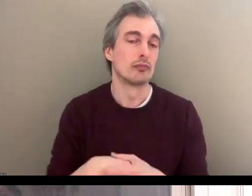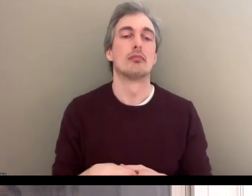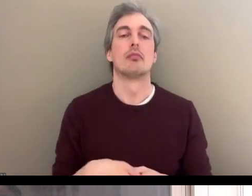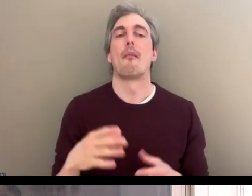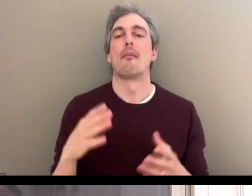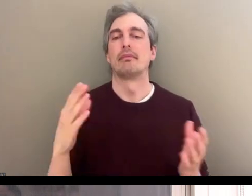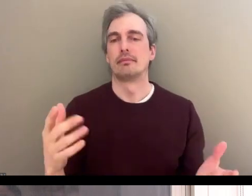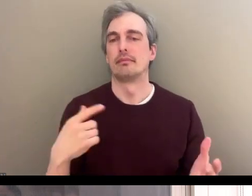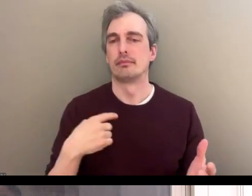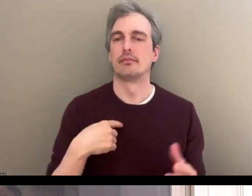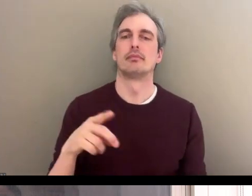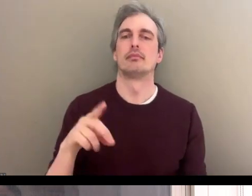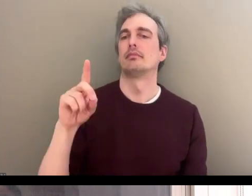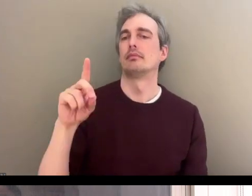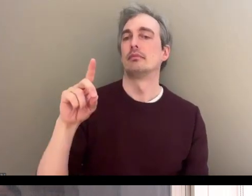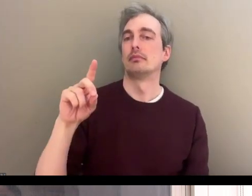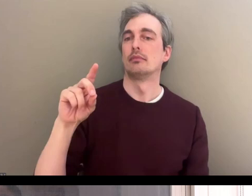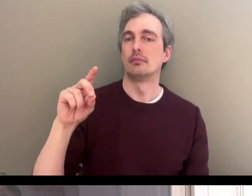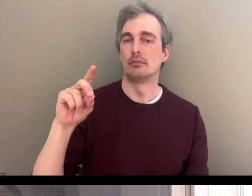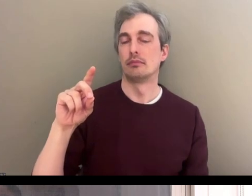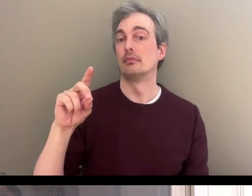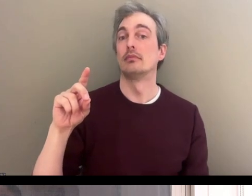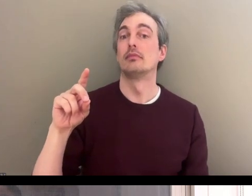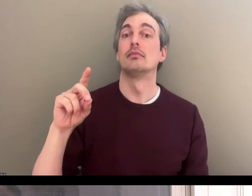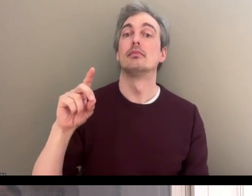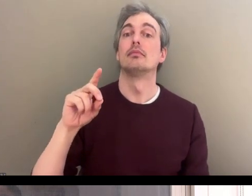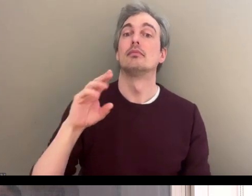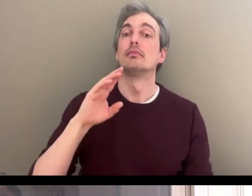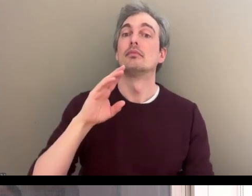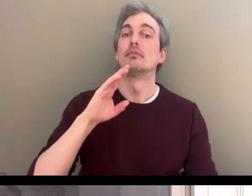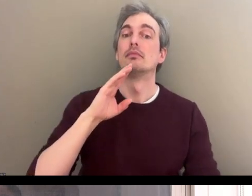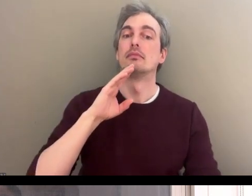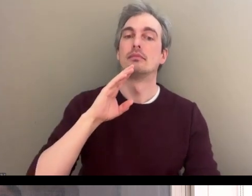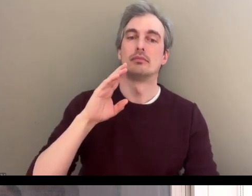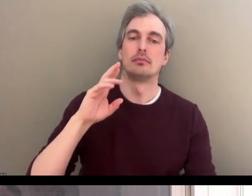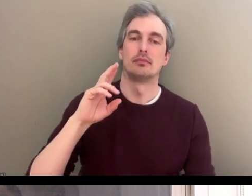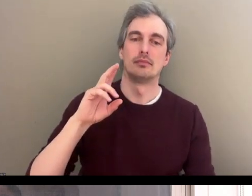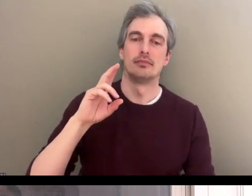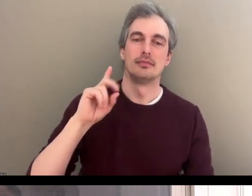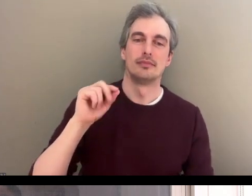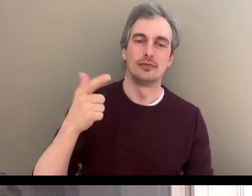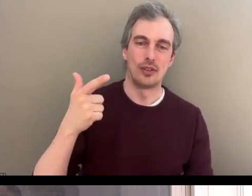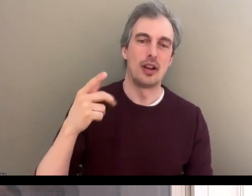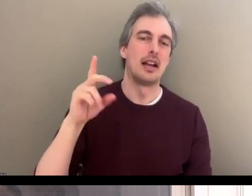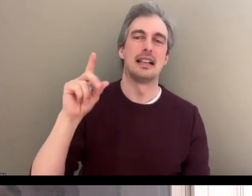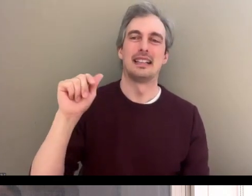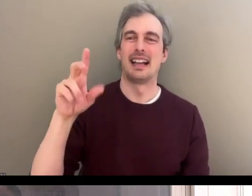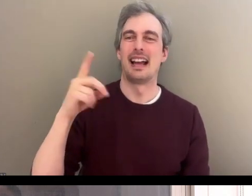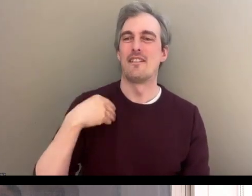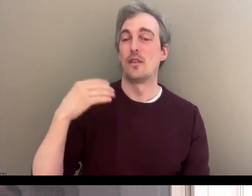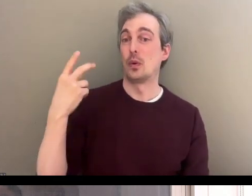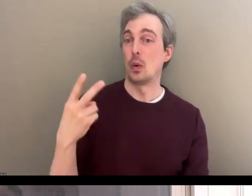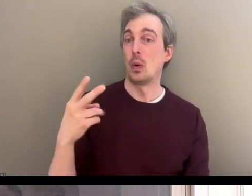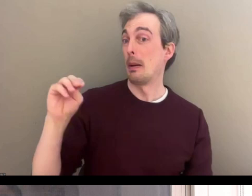doggies, Milo, which is pronounced Mi-lo. I tell people that, and they still say My-lo. And he is the beagle, and Luna is the lab.